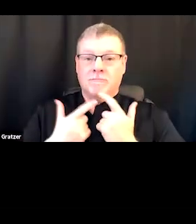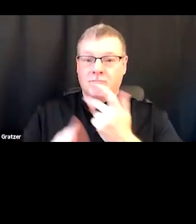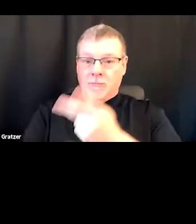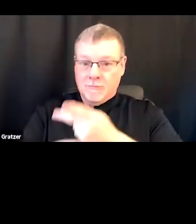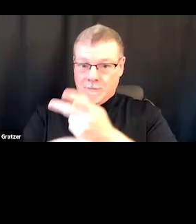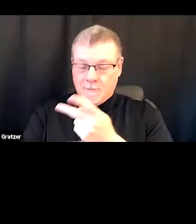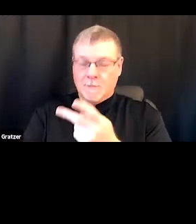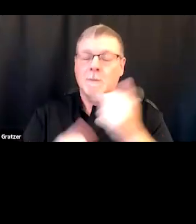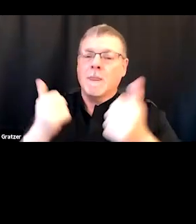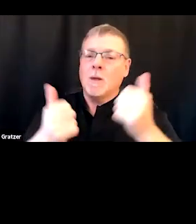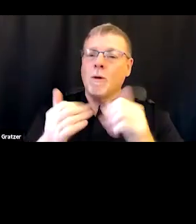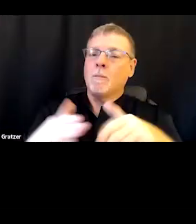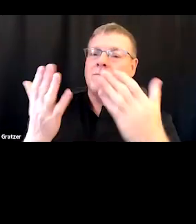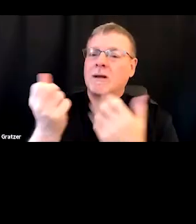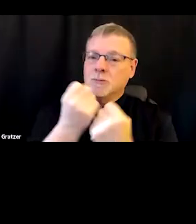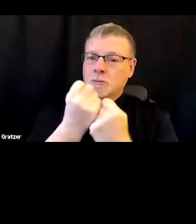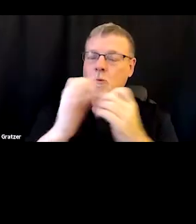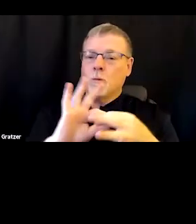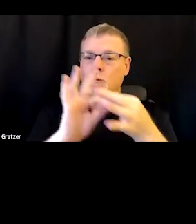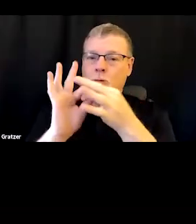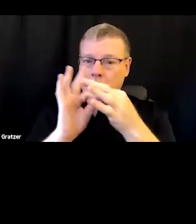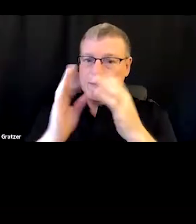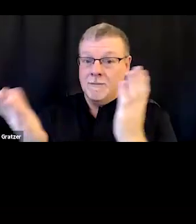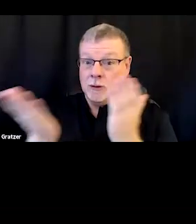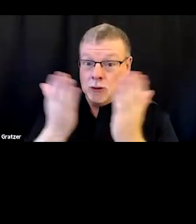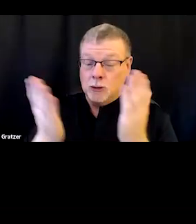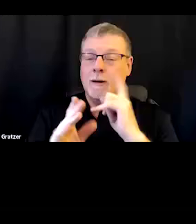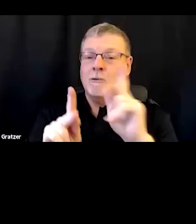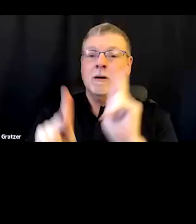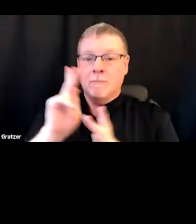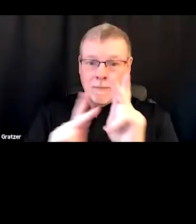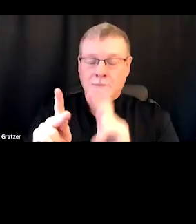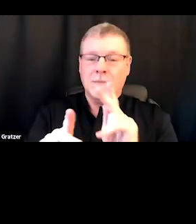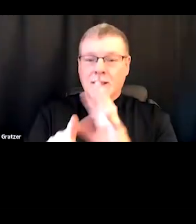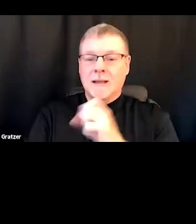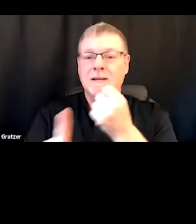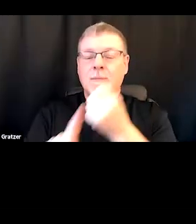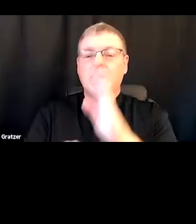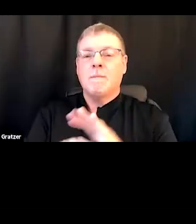which provides support and coordination of services for individuals impacted by gun violence.